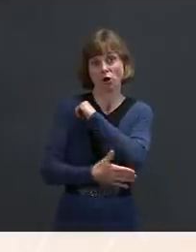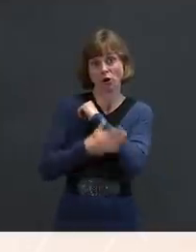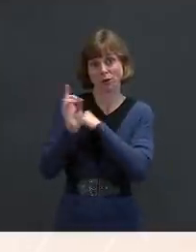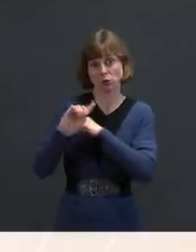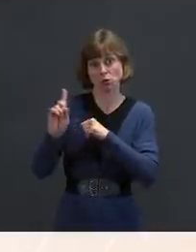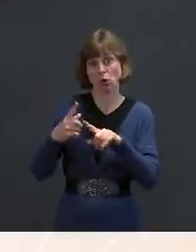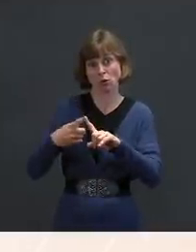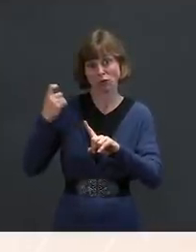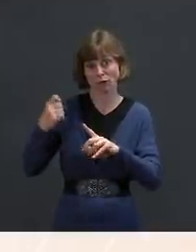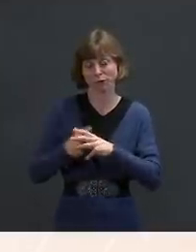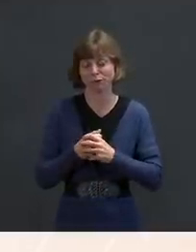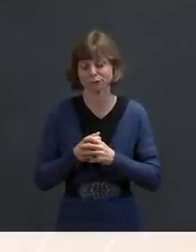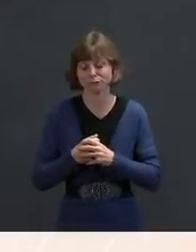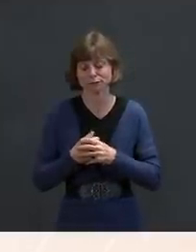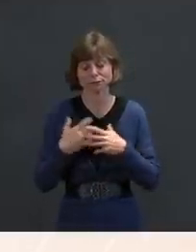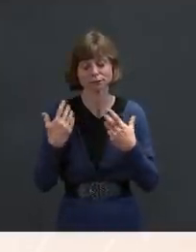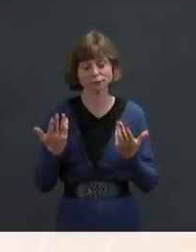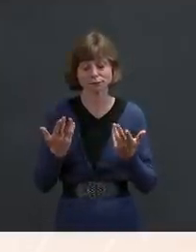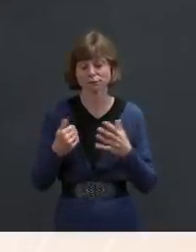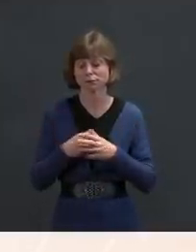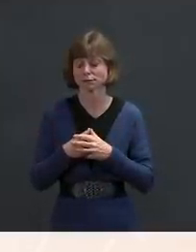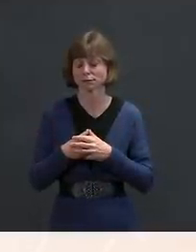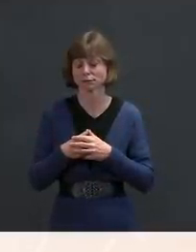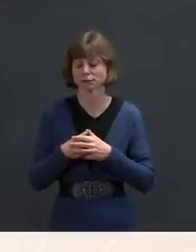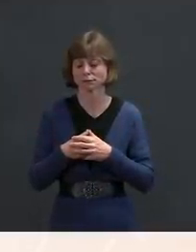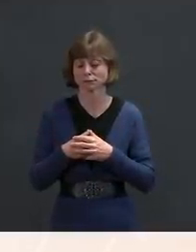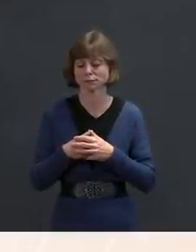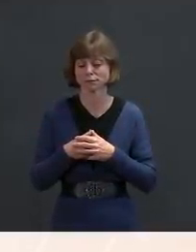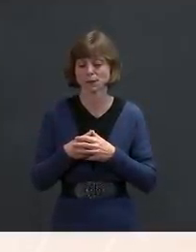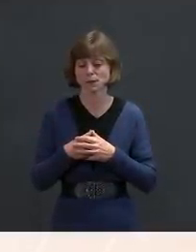The fact of the matter is that families and single adults